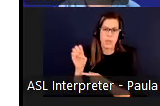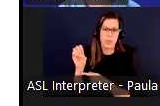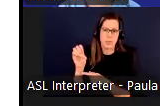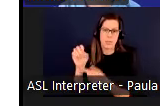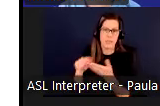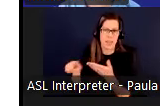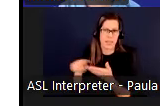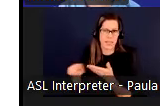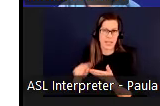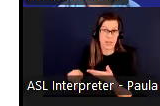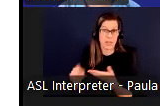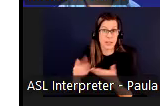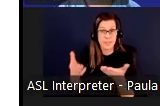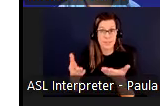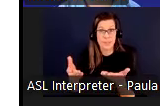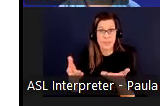I'll open it up to RAC members for any comments.